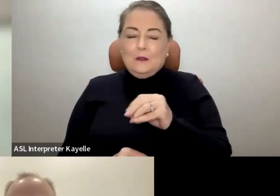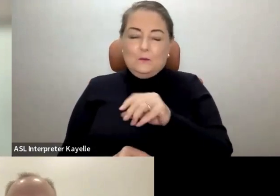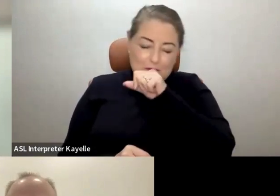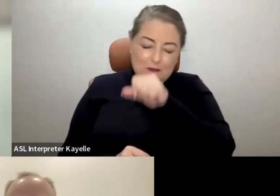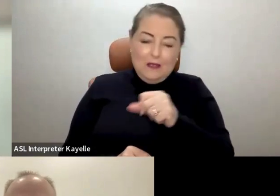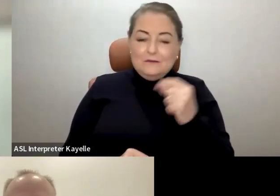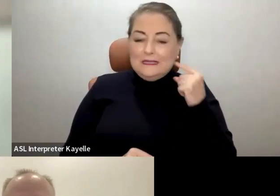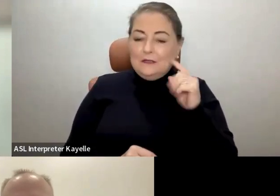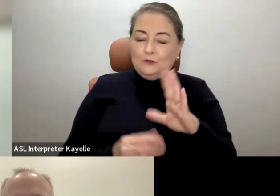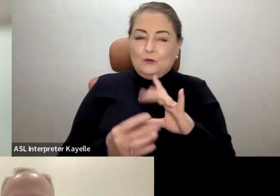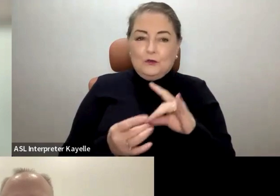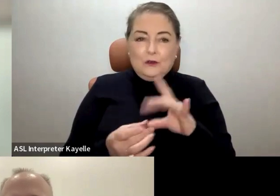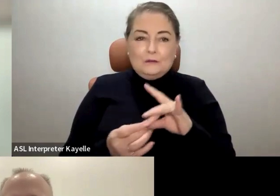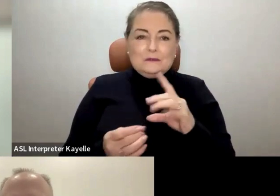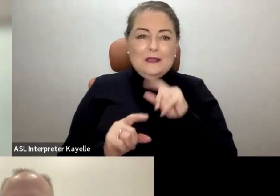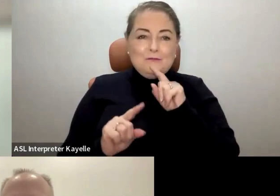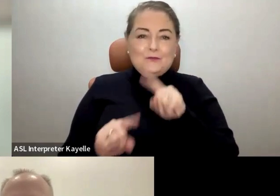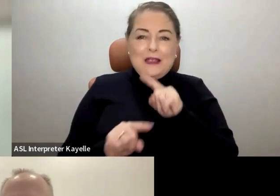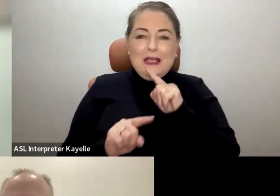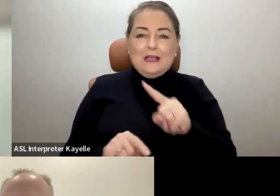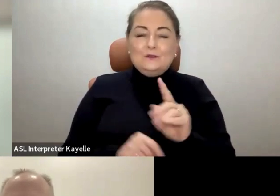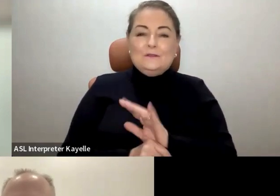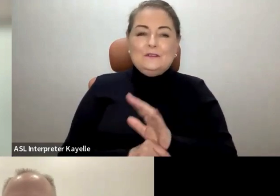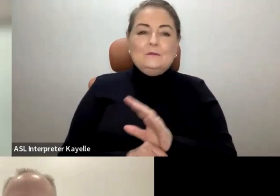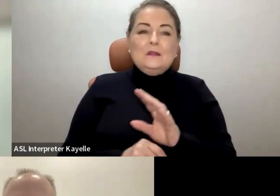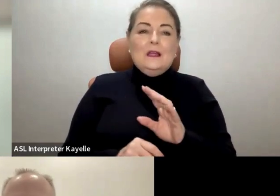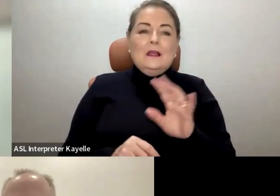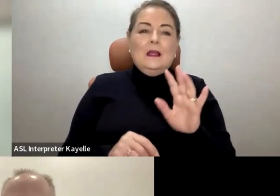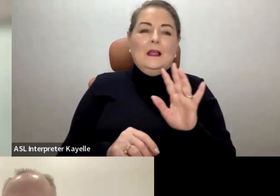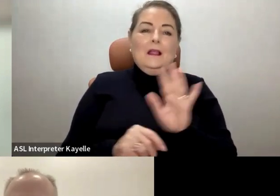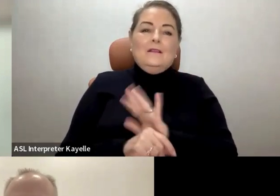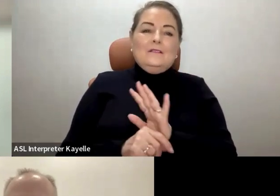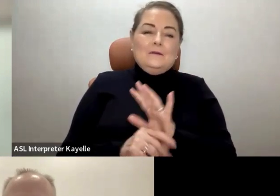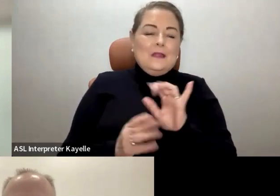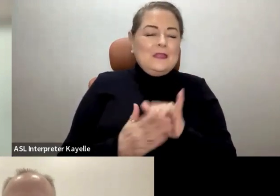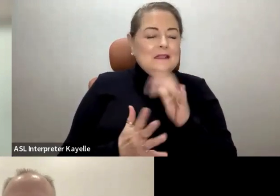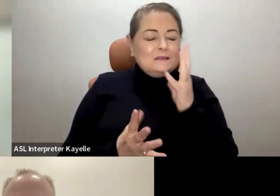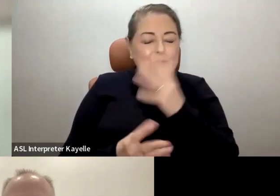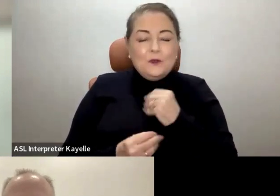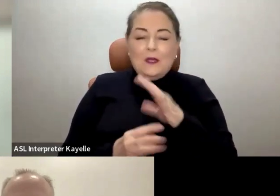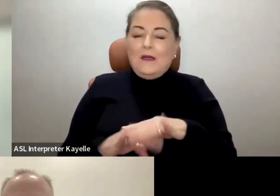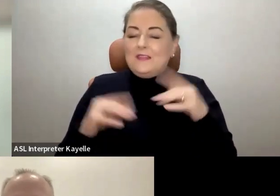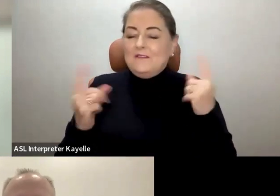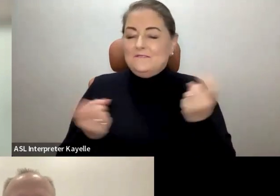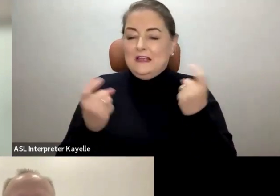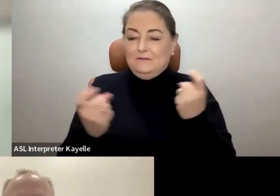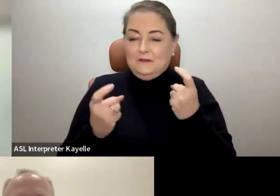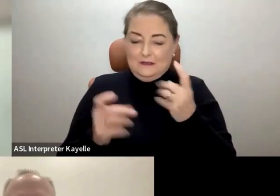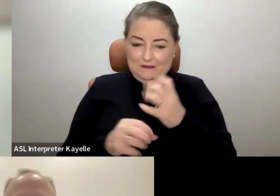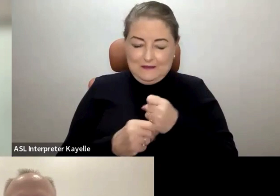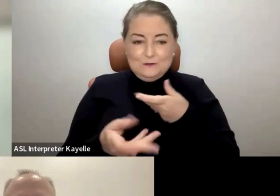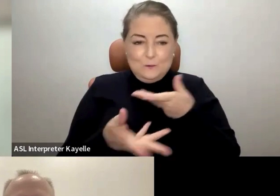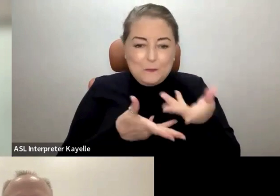comments and reactions to films films as an intro, that's the beauty of a film festival. You get to interact too. It's not